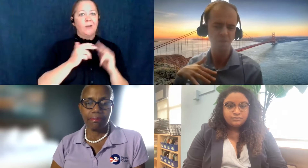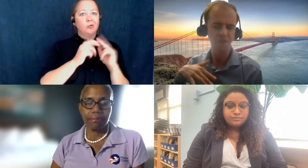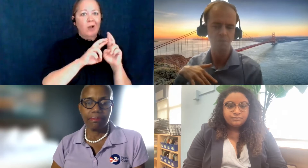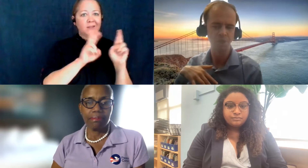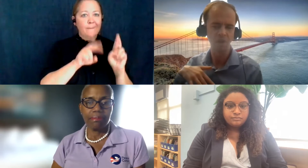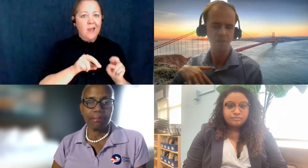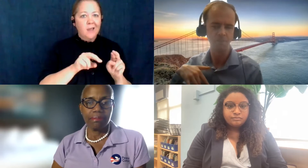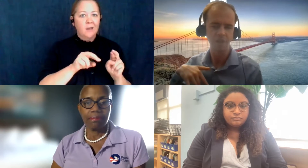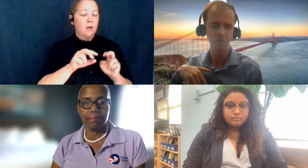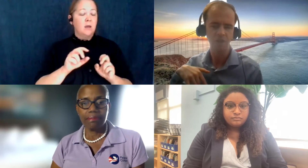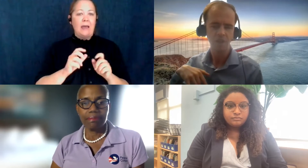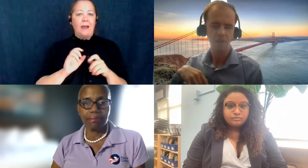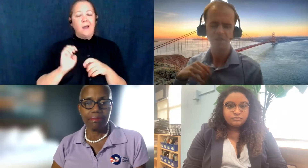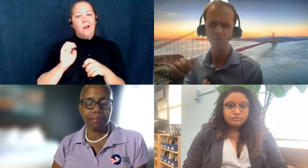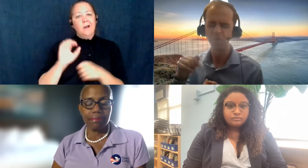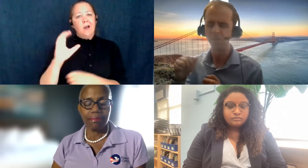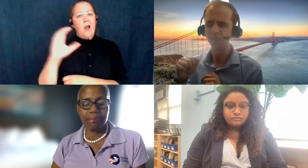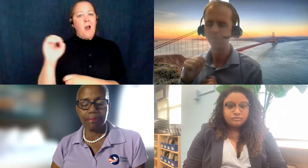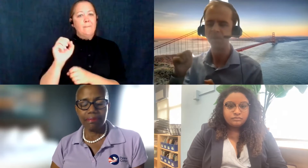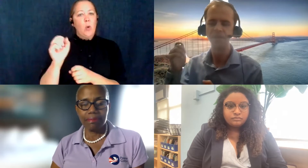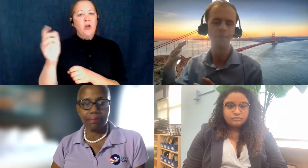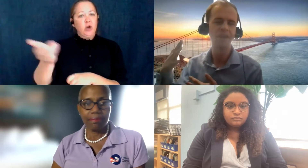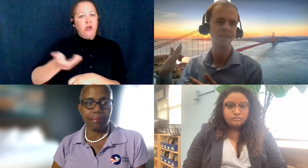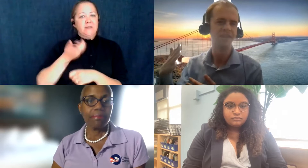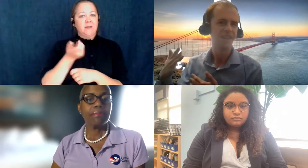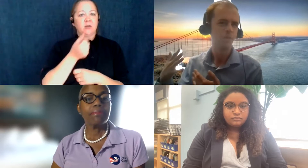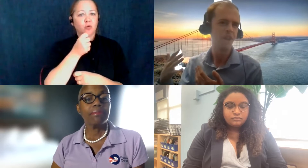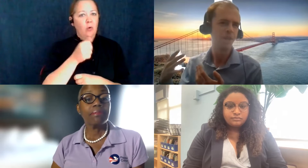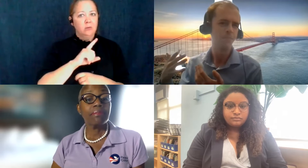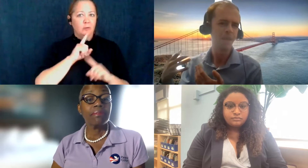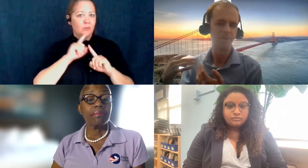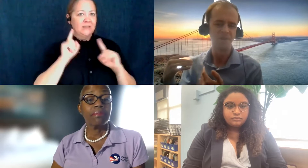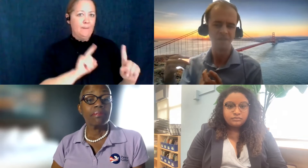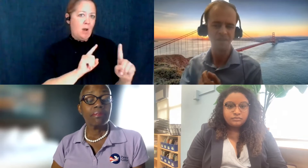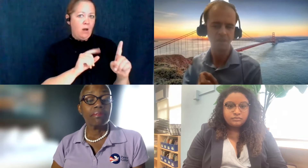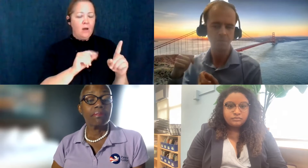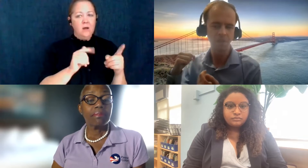always respond as much to the experience that we get writing papers and completing